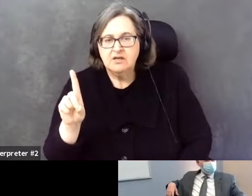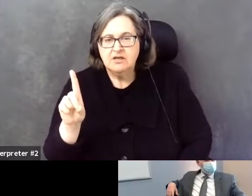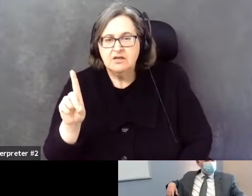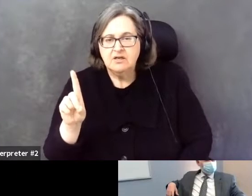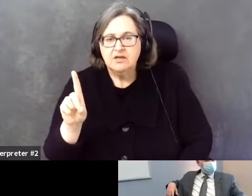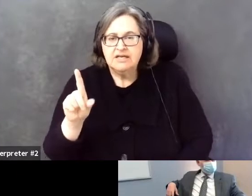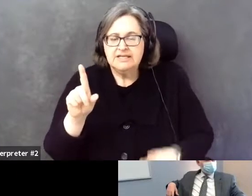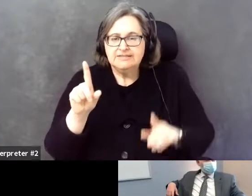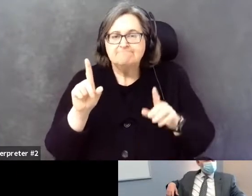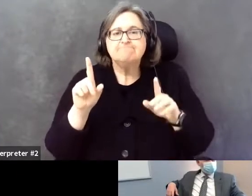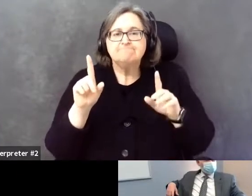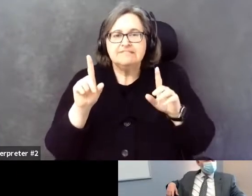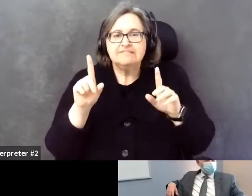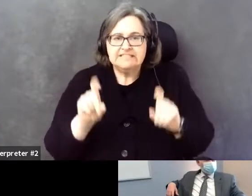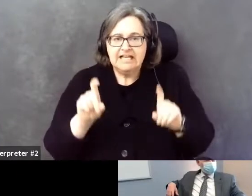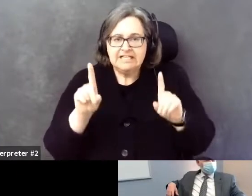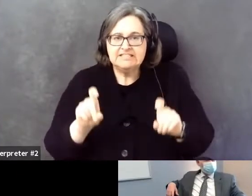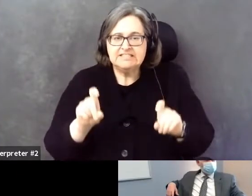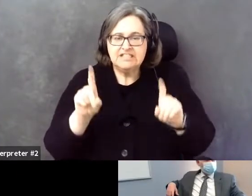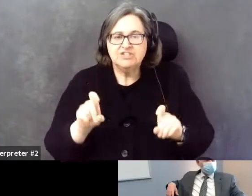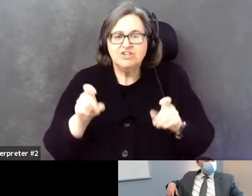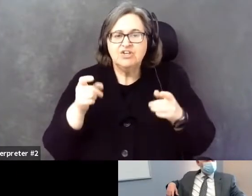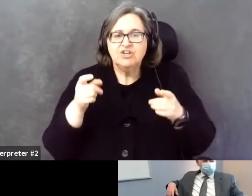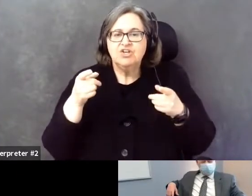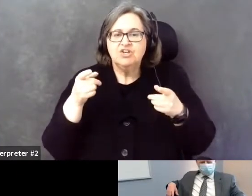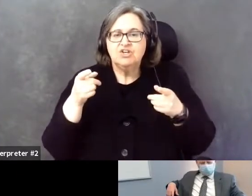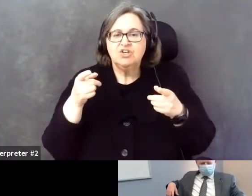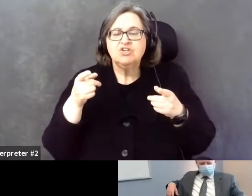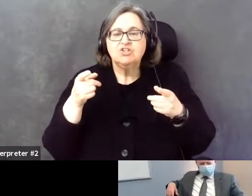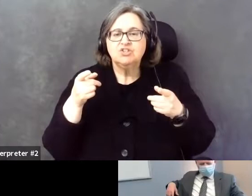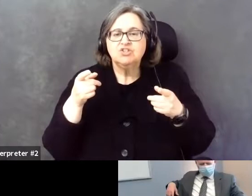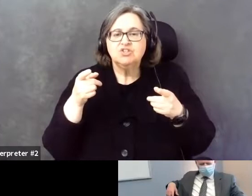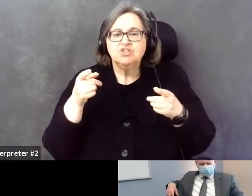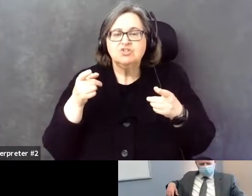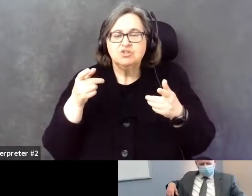are done when the prosecution is talking